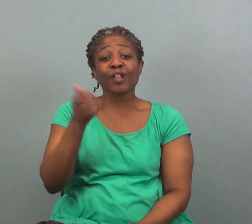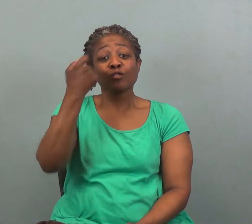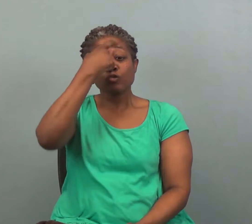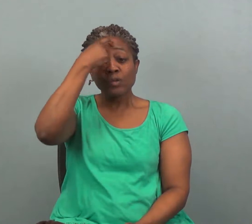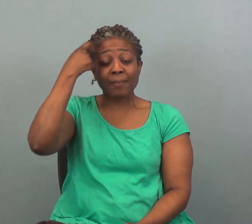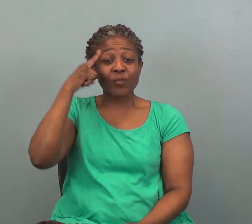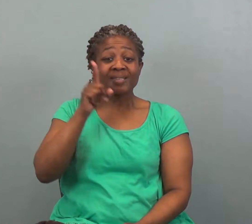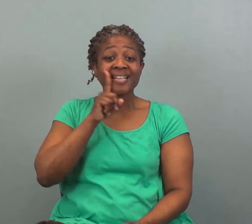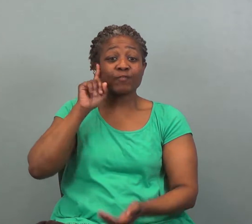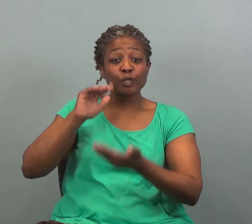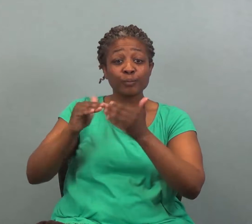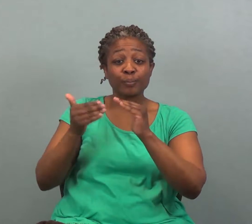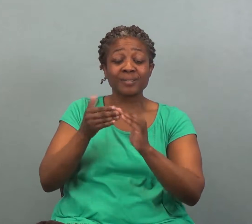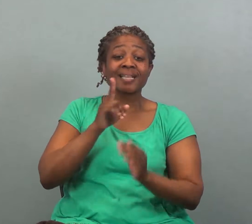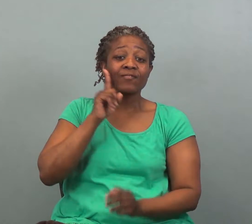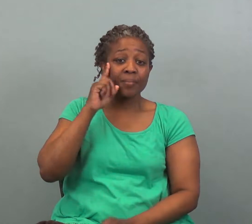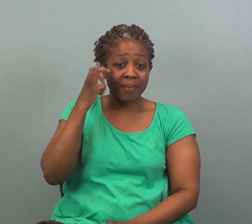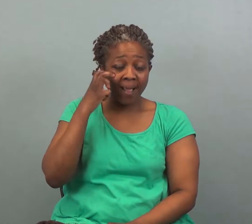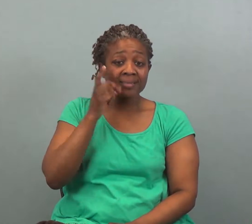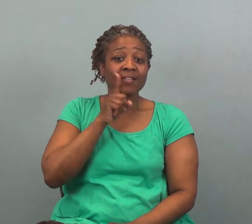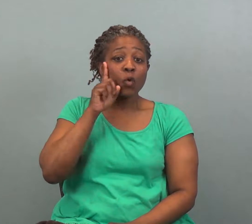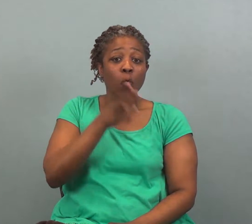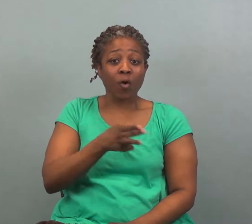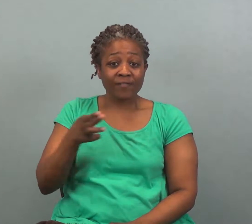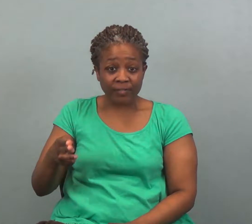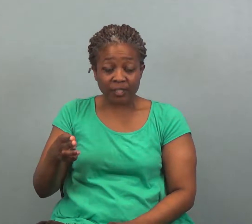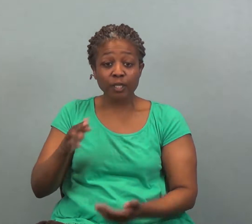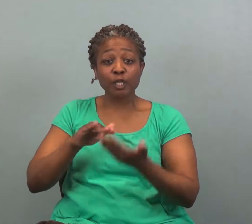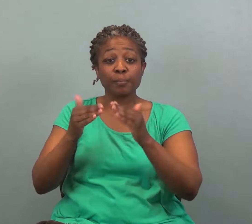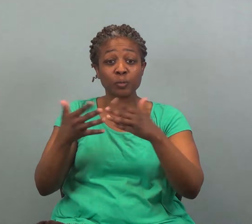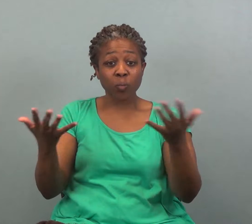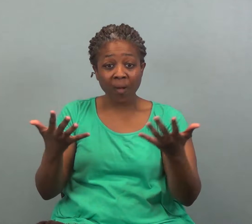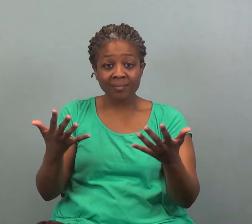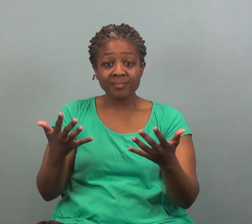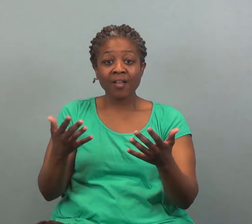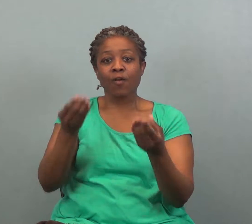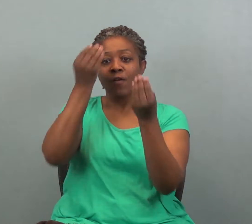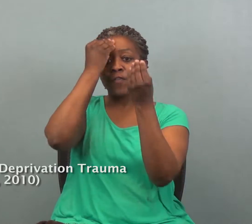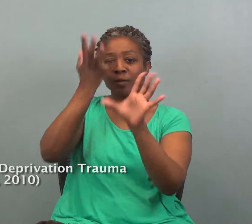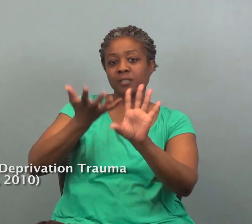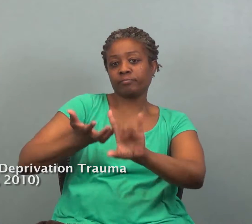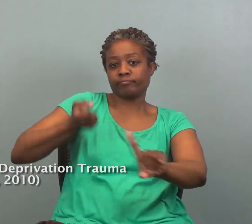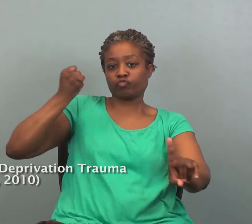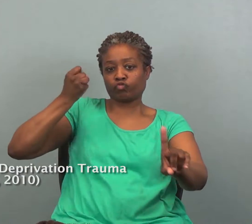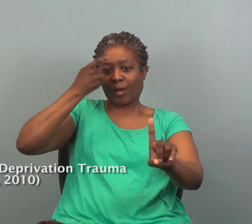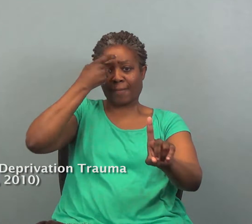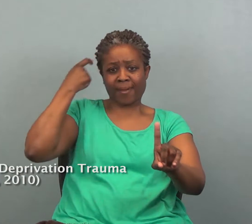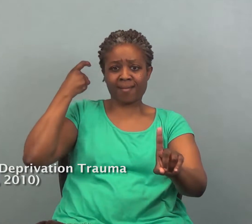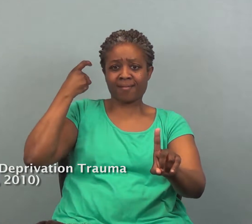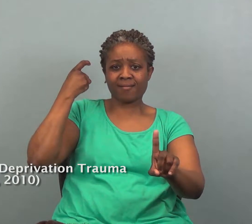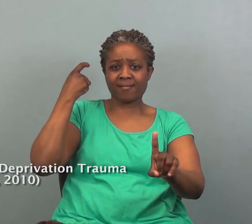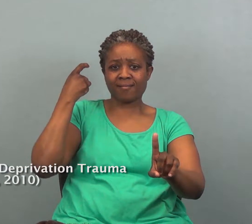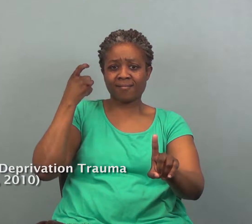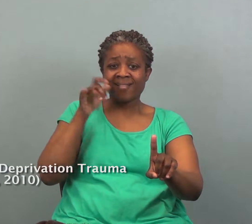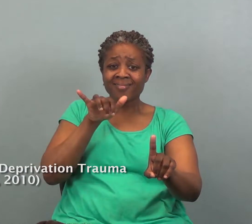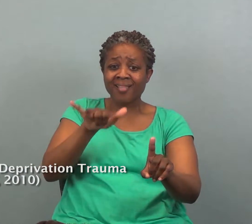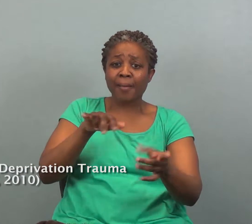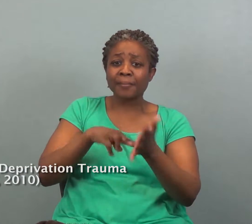Another trauma that the Deaf, DeafBlind and hard of hearing community experiences is Information Deprivation Trauma.